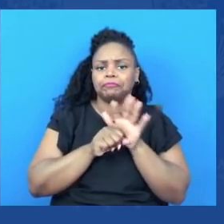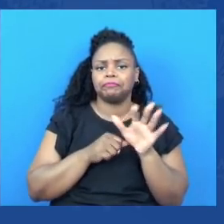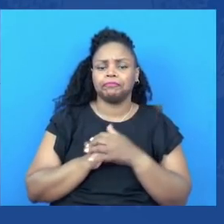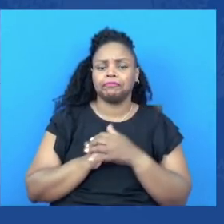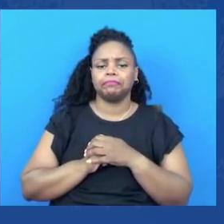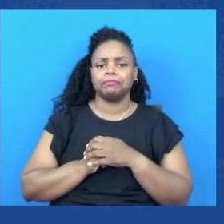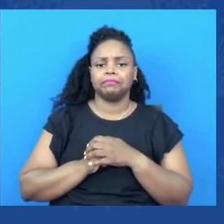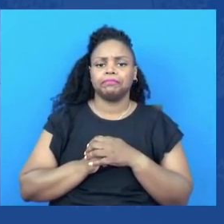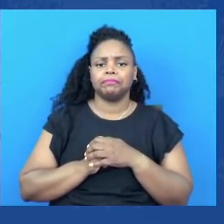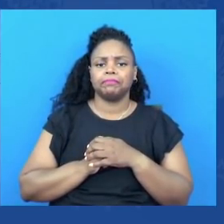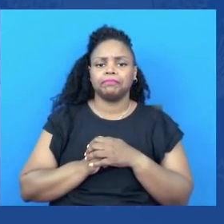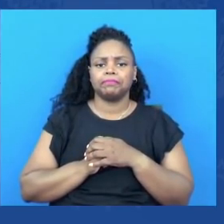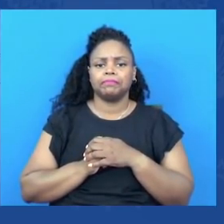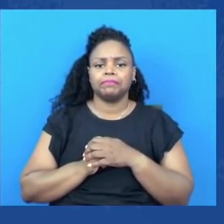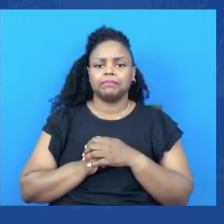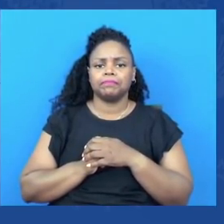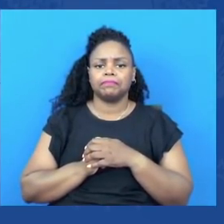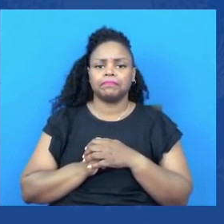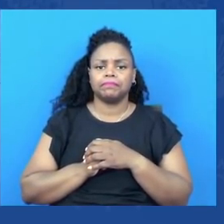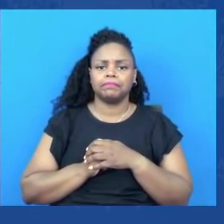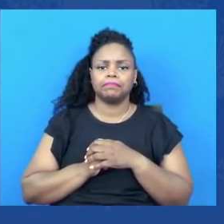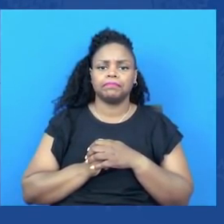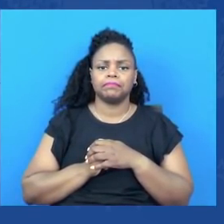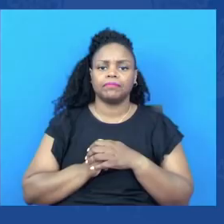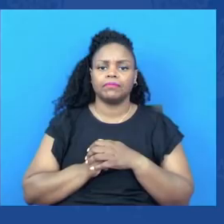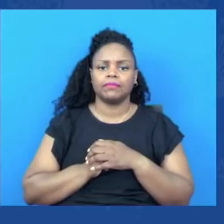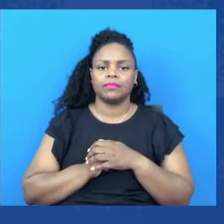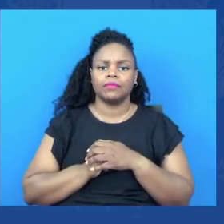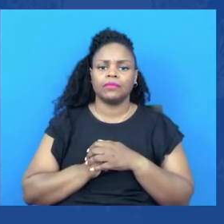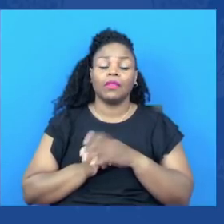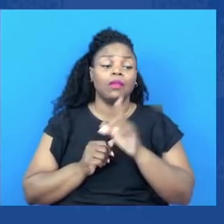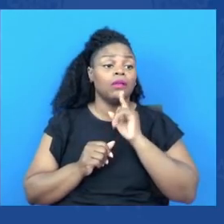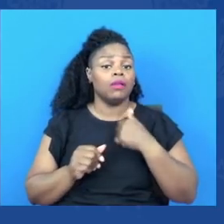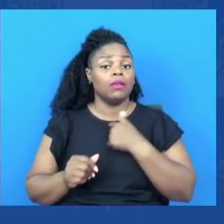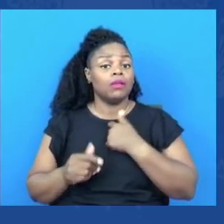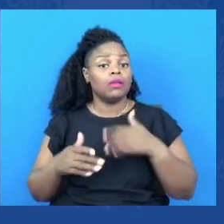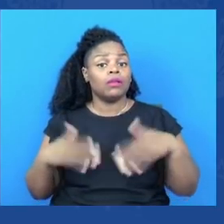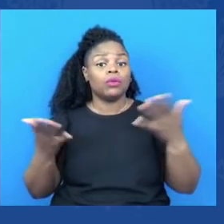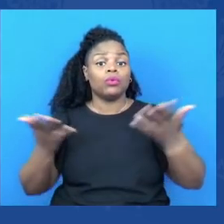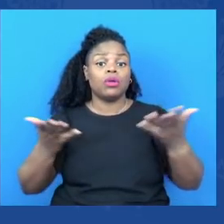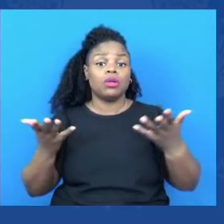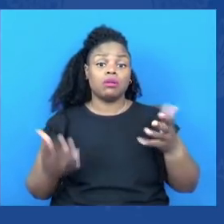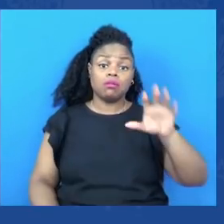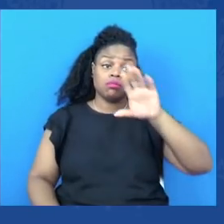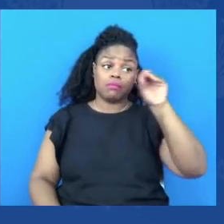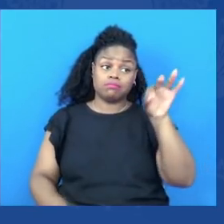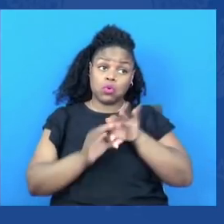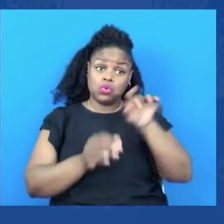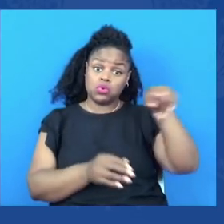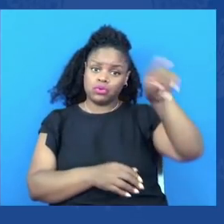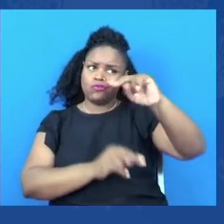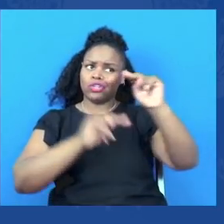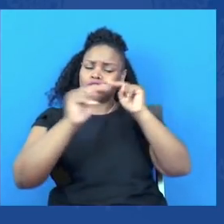negotiate with the company based on a fair price, one that reflects the costs of the research and development